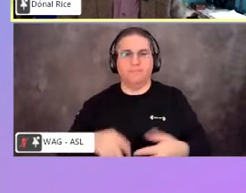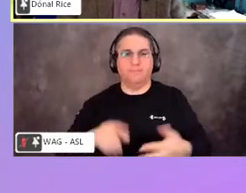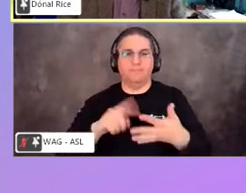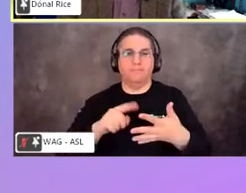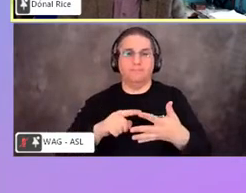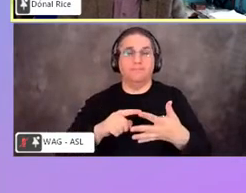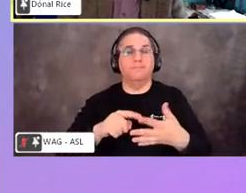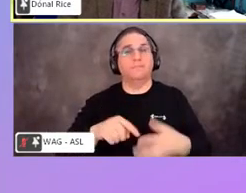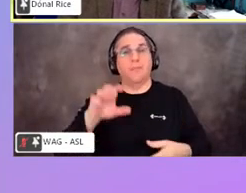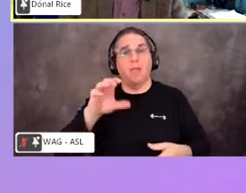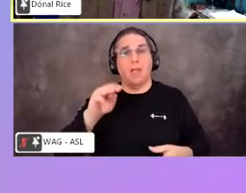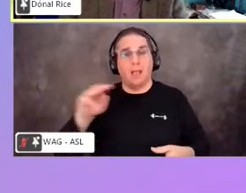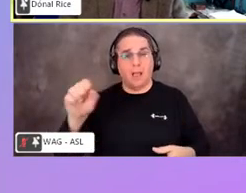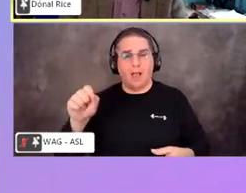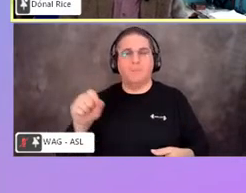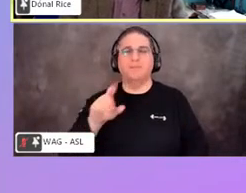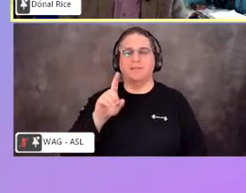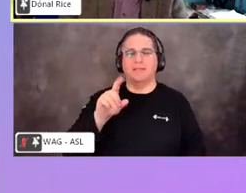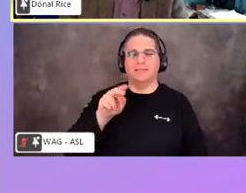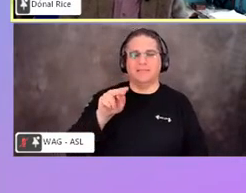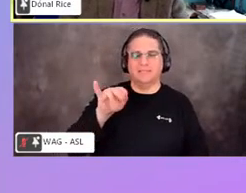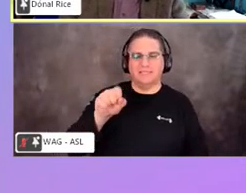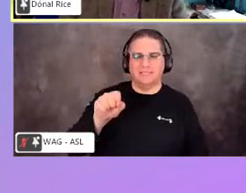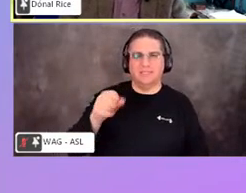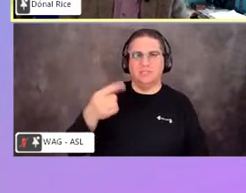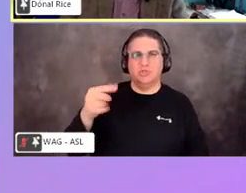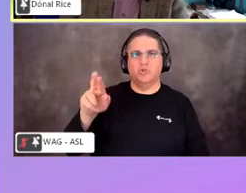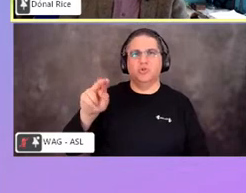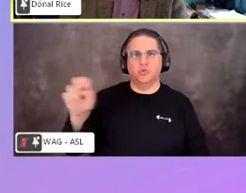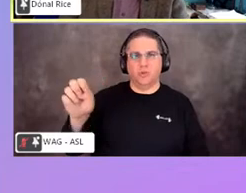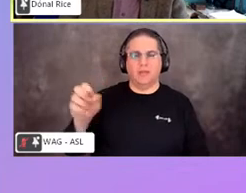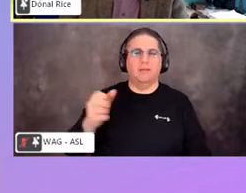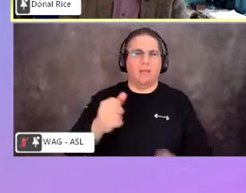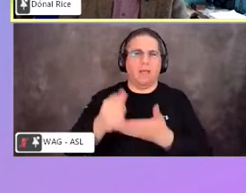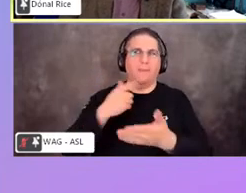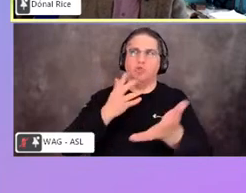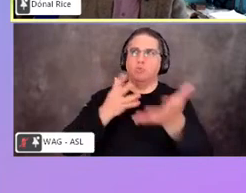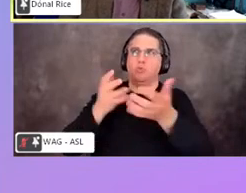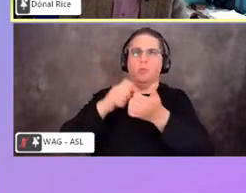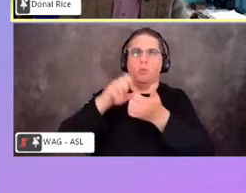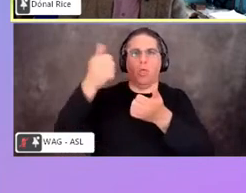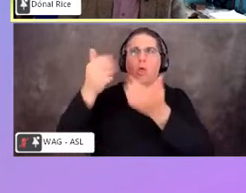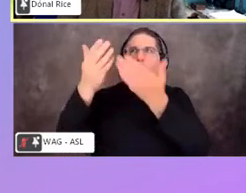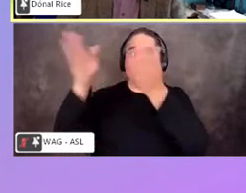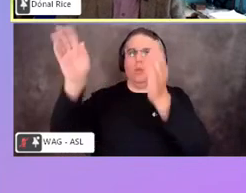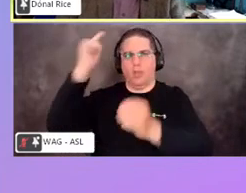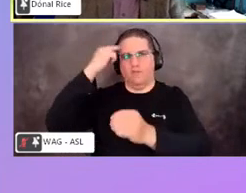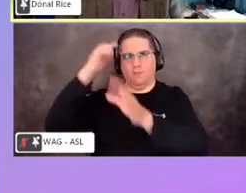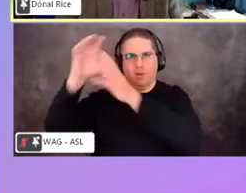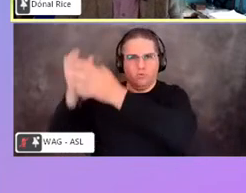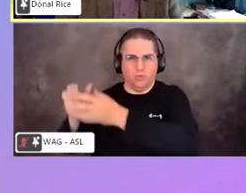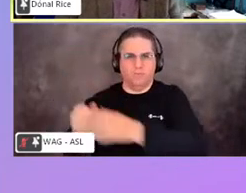On. The team. We have two reviewers, Ben Adamson, who looks after the in-depth reviews and Gisburne, who looks after the simplified reviews